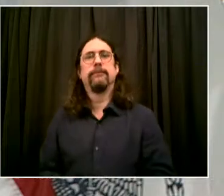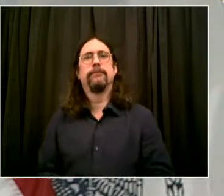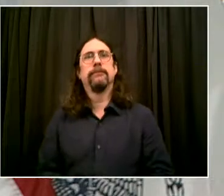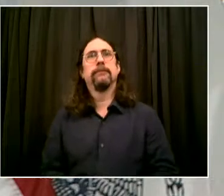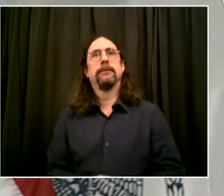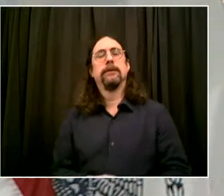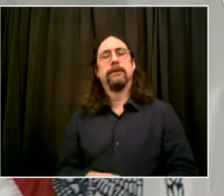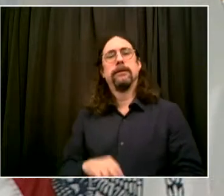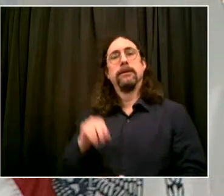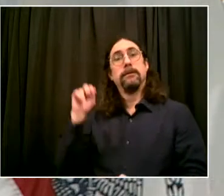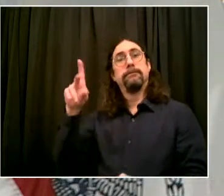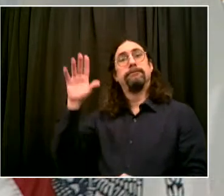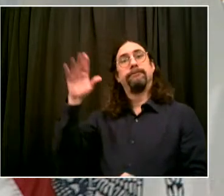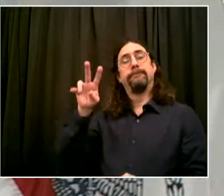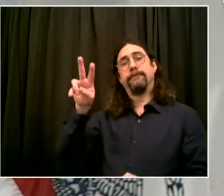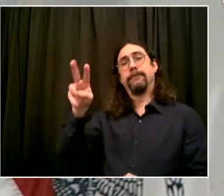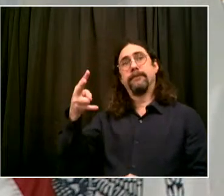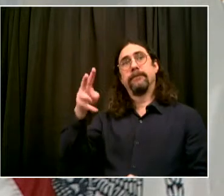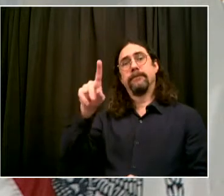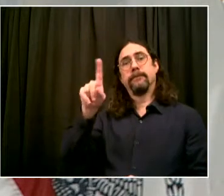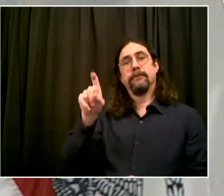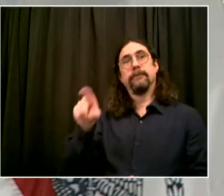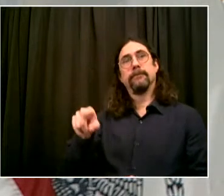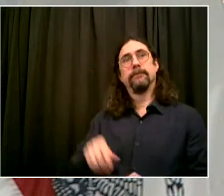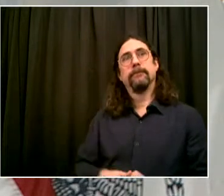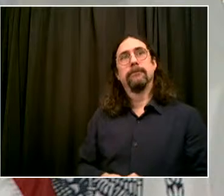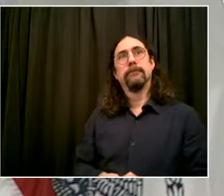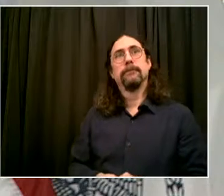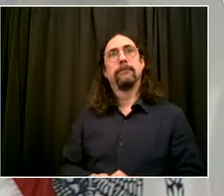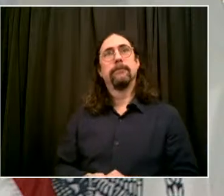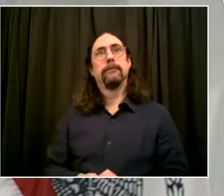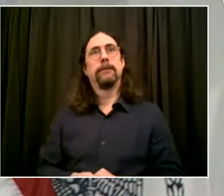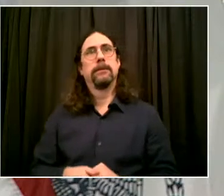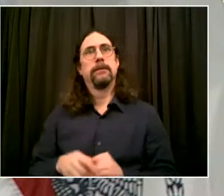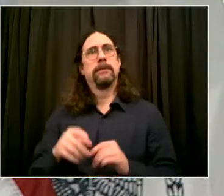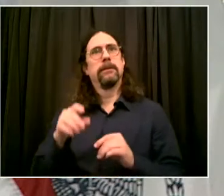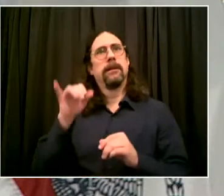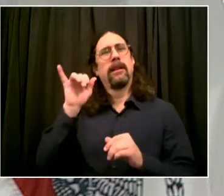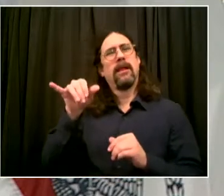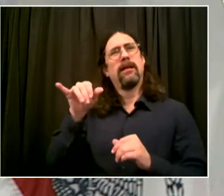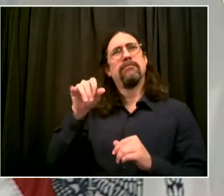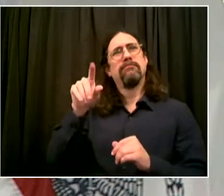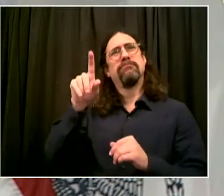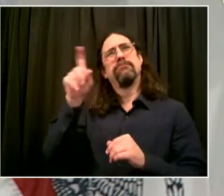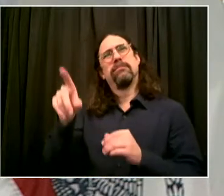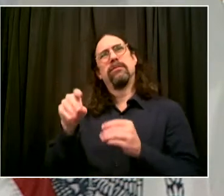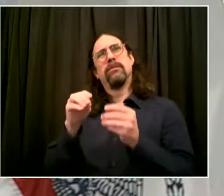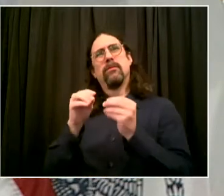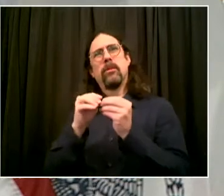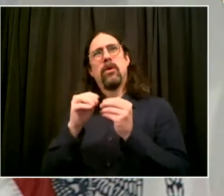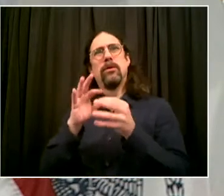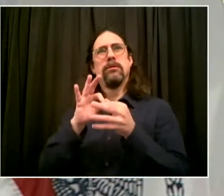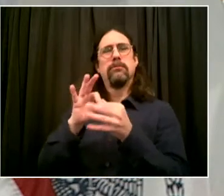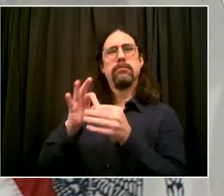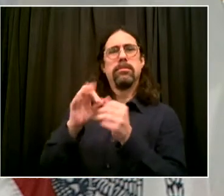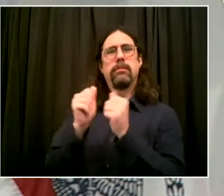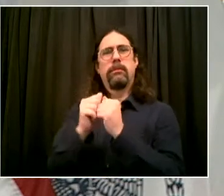INTO COMMUNITIES , USING CLERGY, N CAWWE GO O A A LITTLE DEEPER ABOUT THAT.